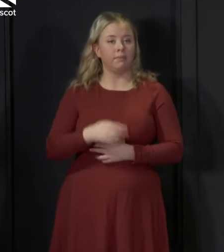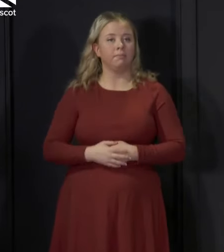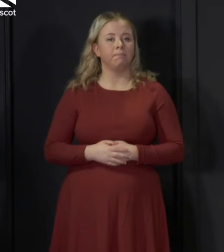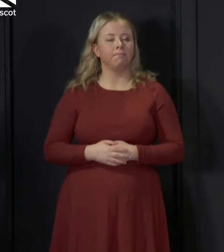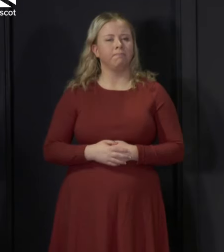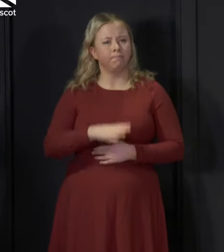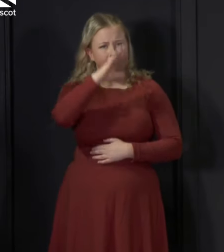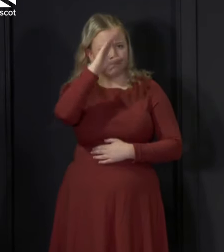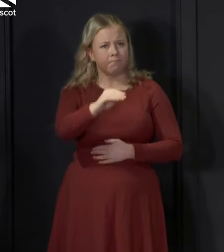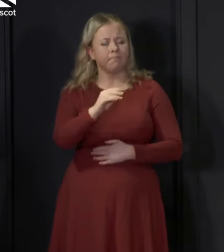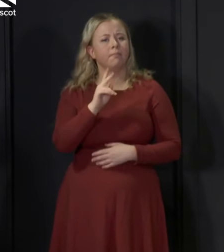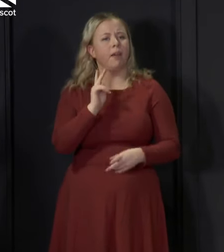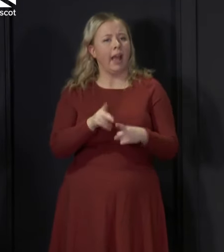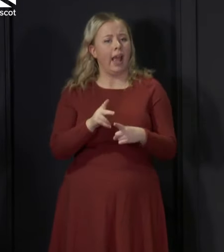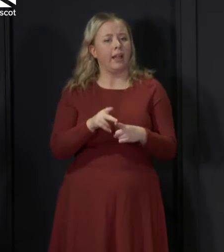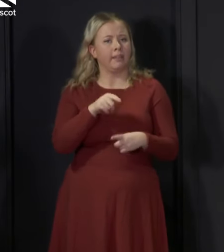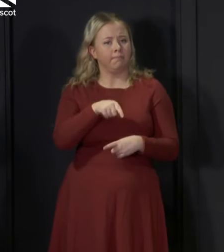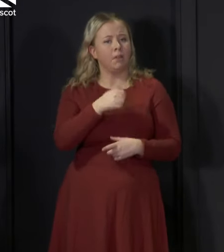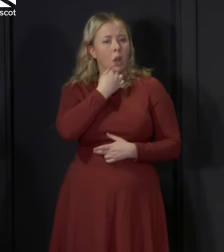Let me say again that these are encouraging figures.